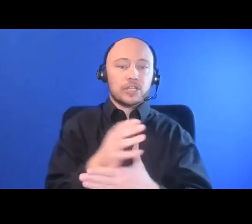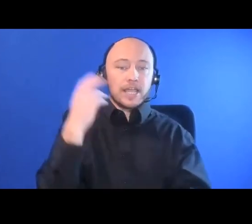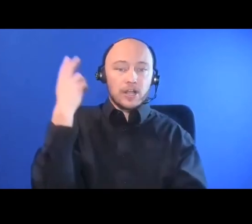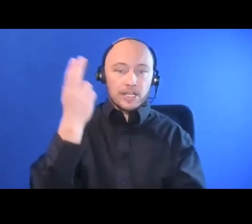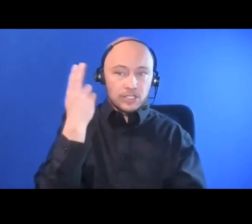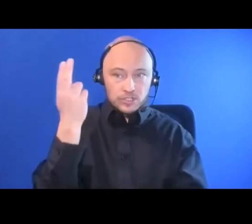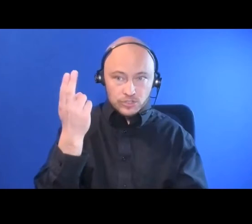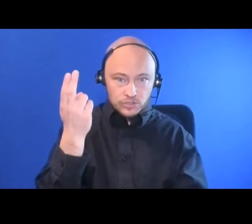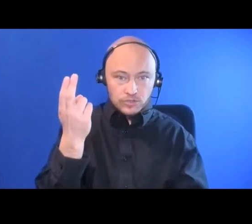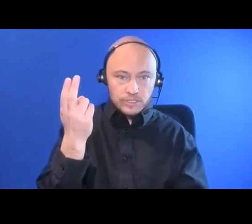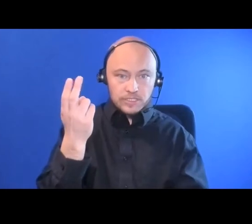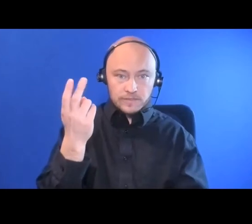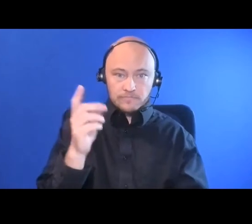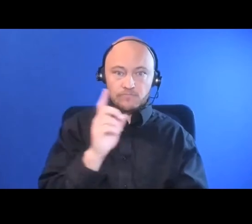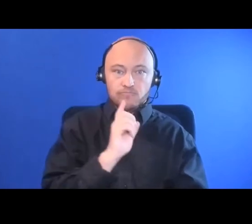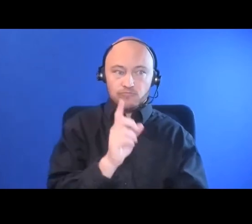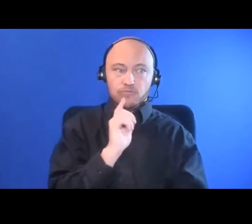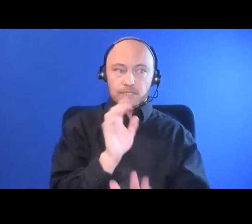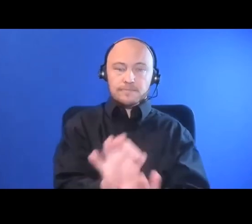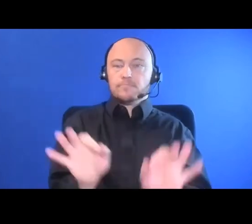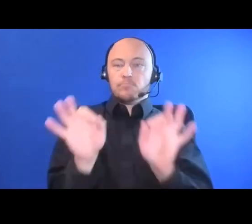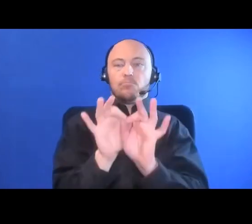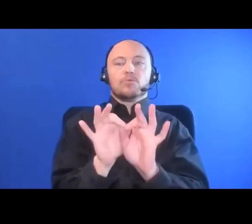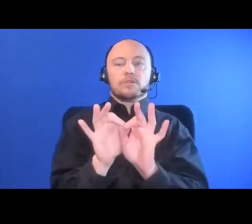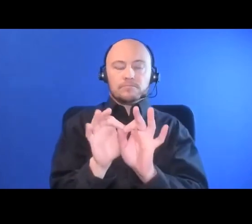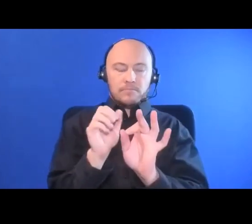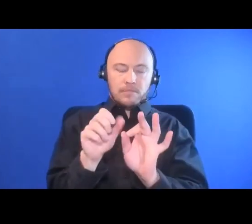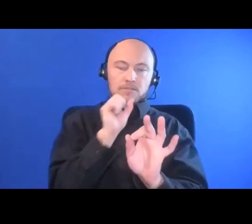that can really make that vital. So, that's what I love about mentorship.